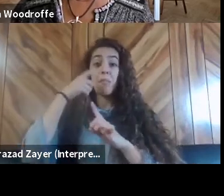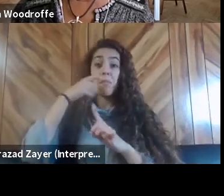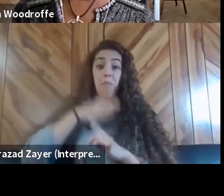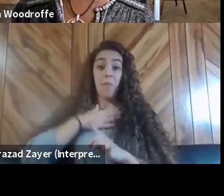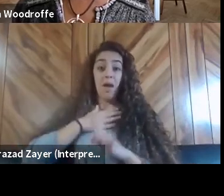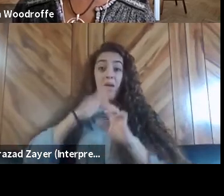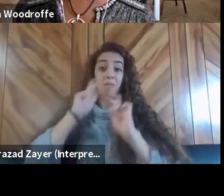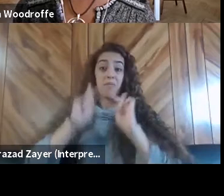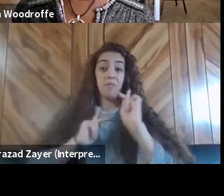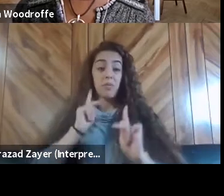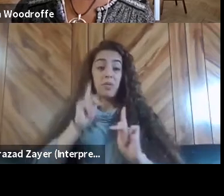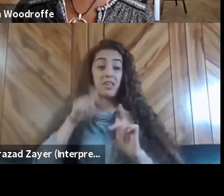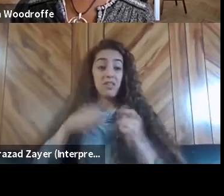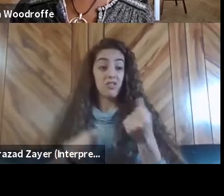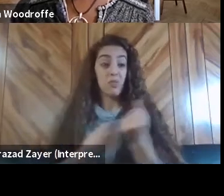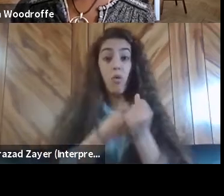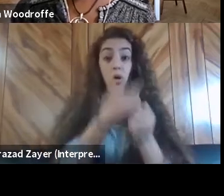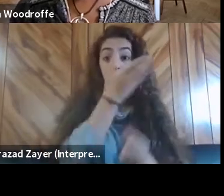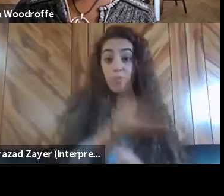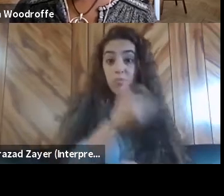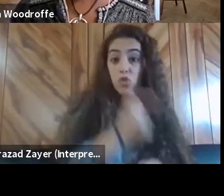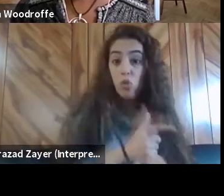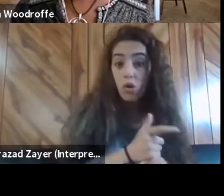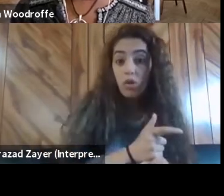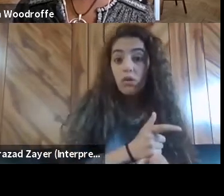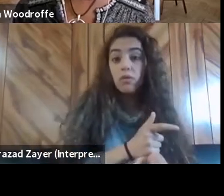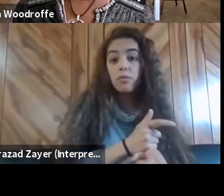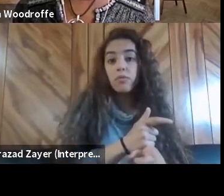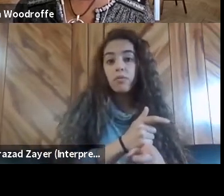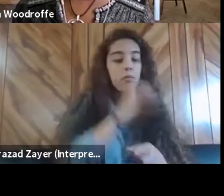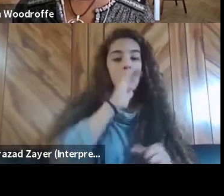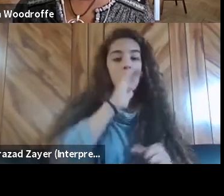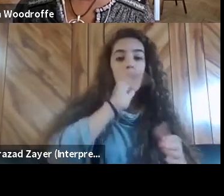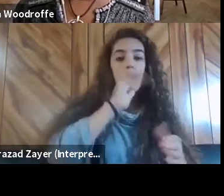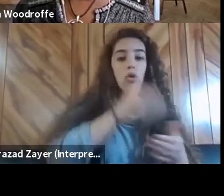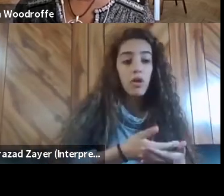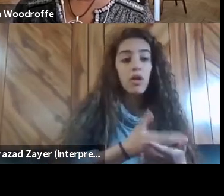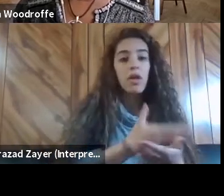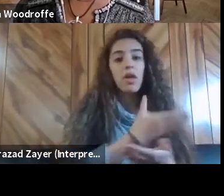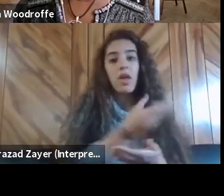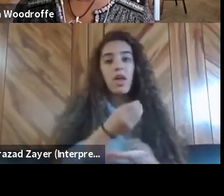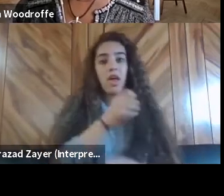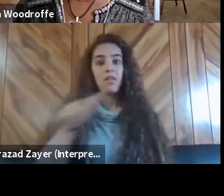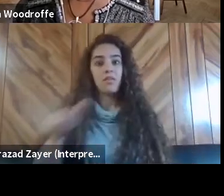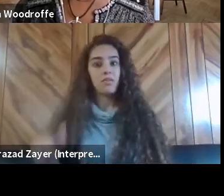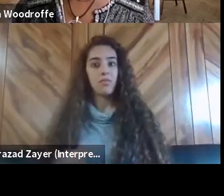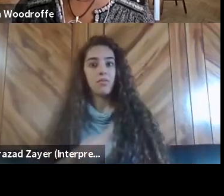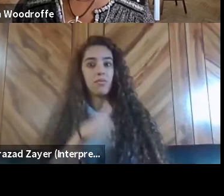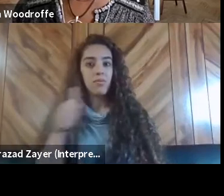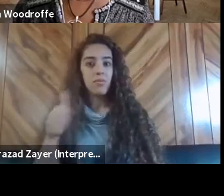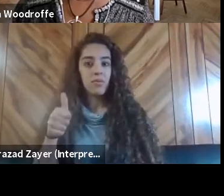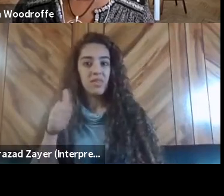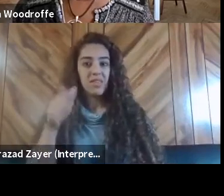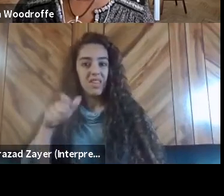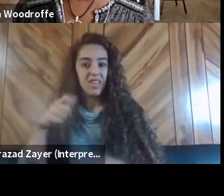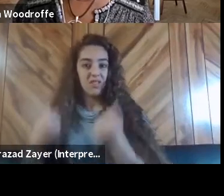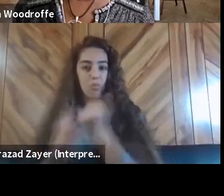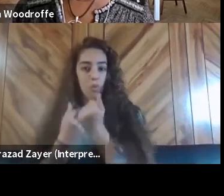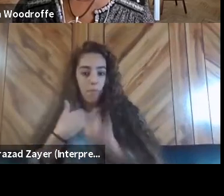support my husband and my, my other daughter. So I make sure I surround myself with people who are supportive of us and